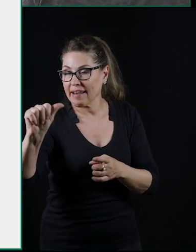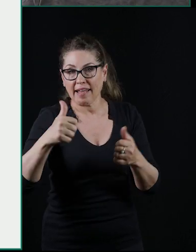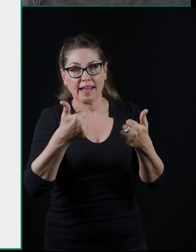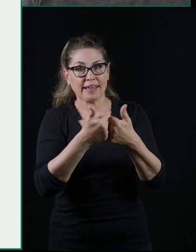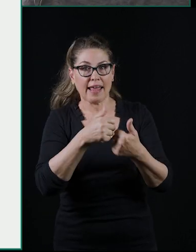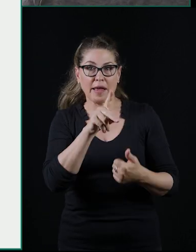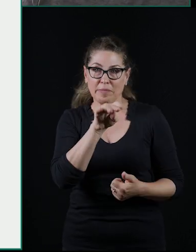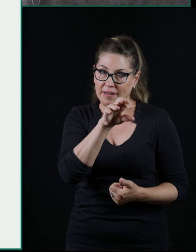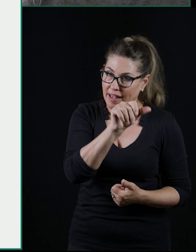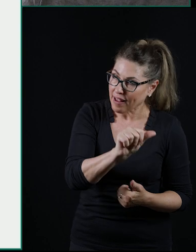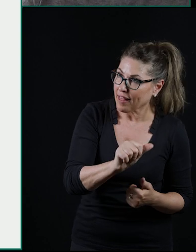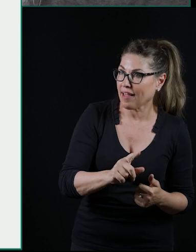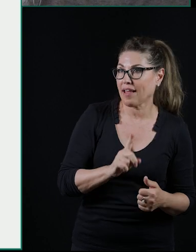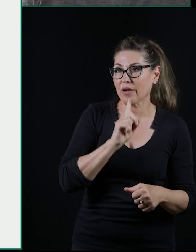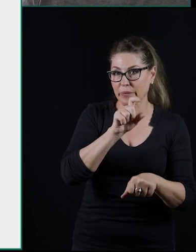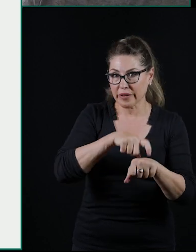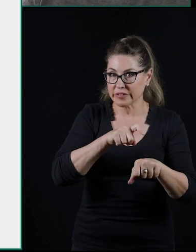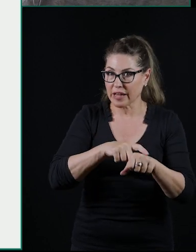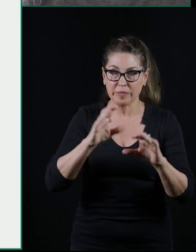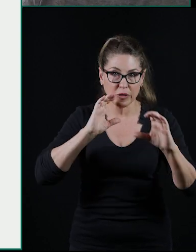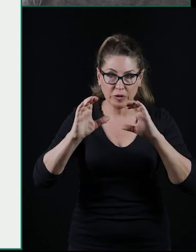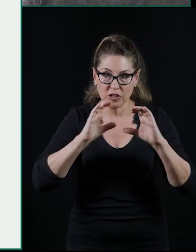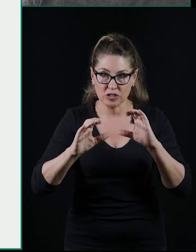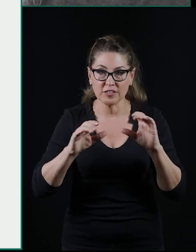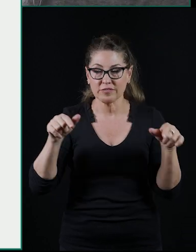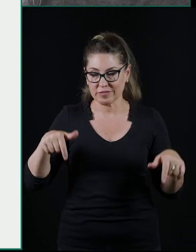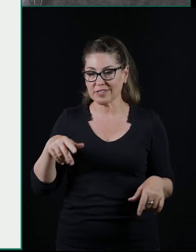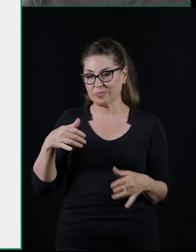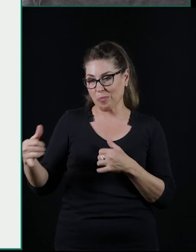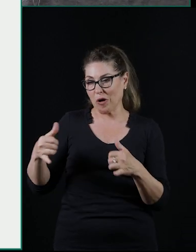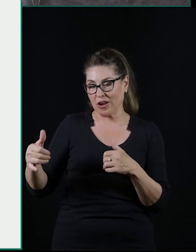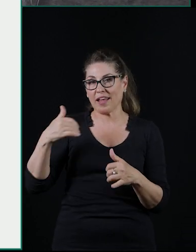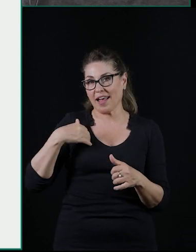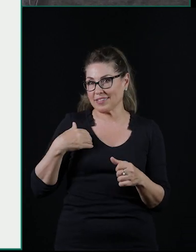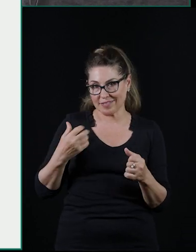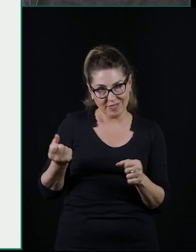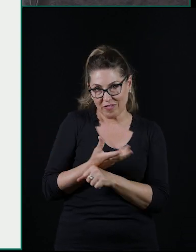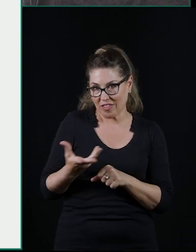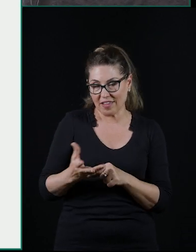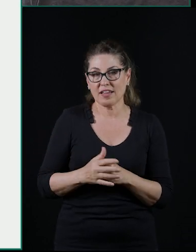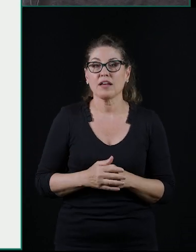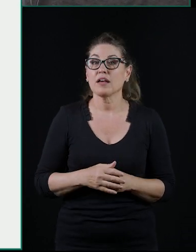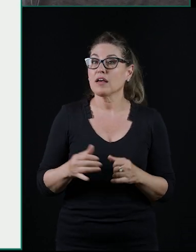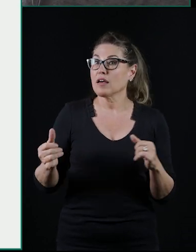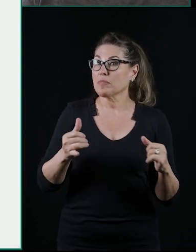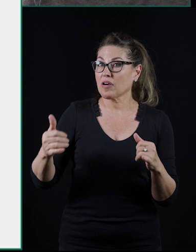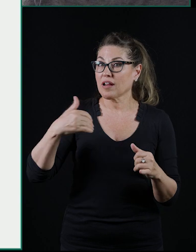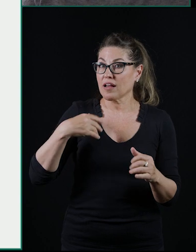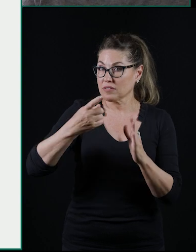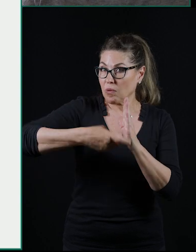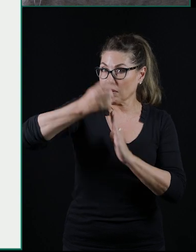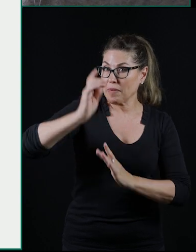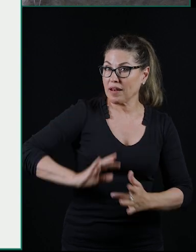or real-time communication, Party has it all covered. Party has automatic connection.